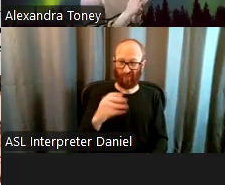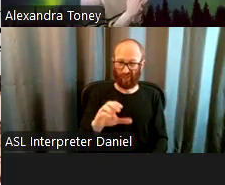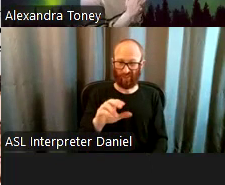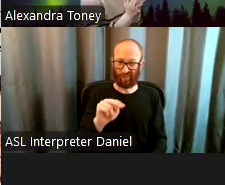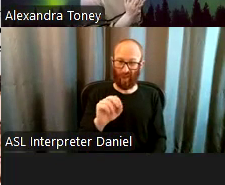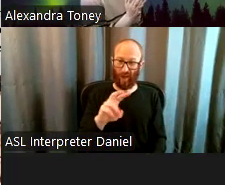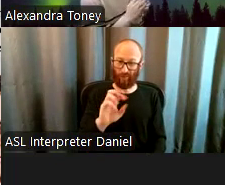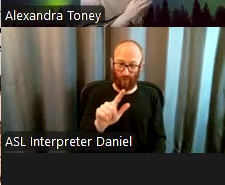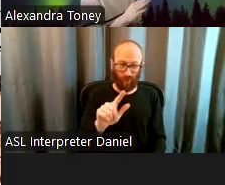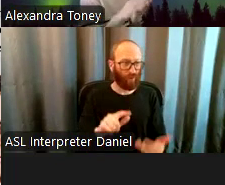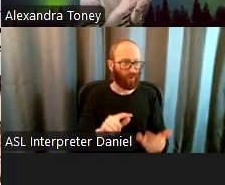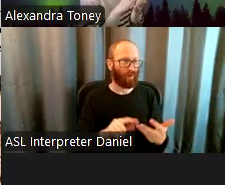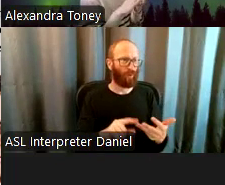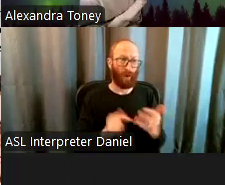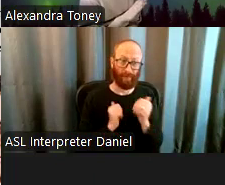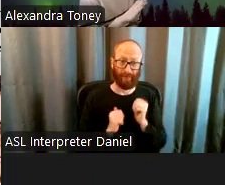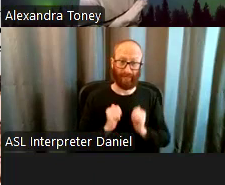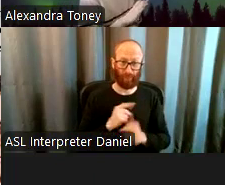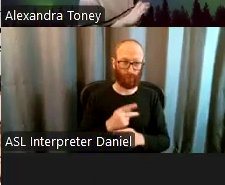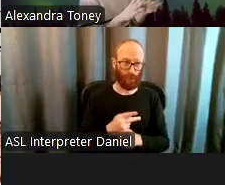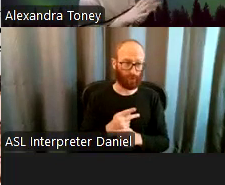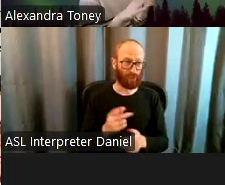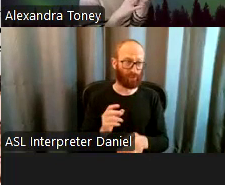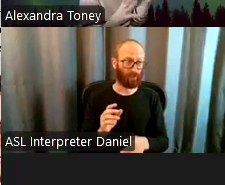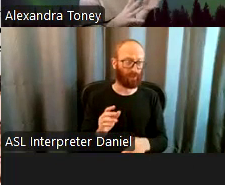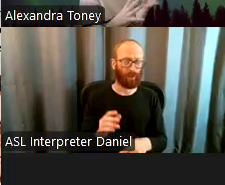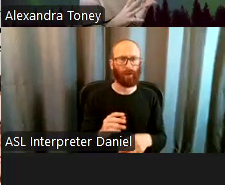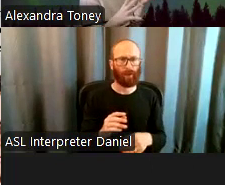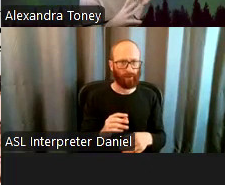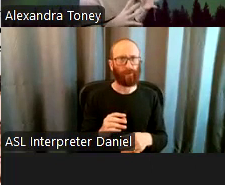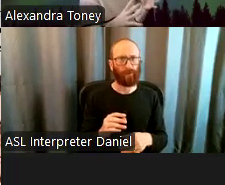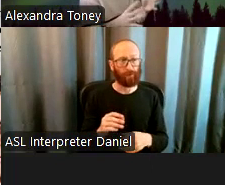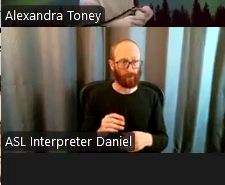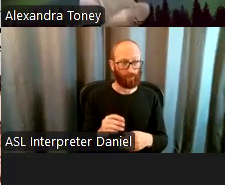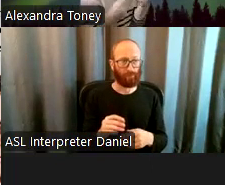different types of like complexity of kind overall, overall like materials, but they're